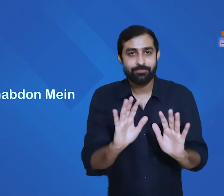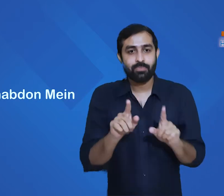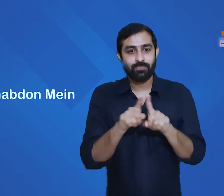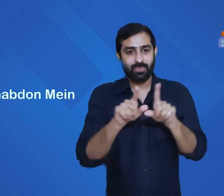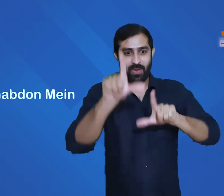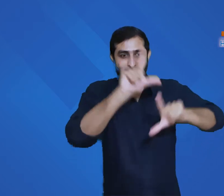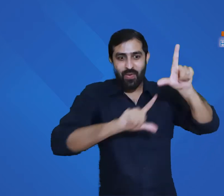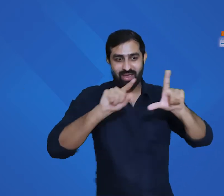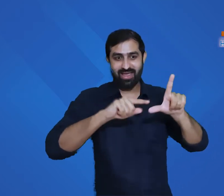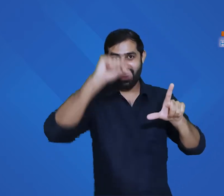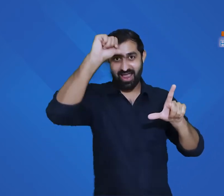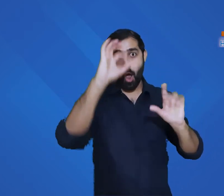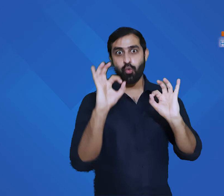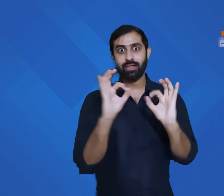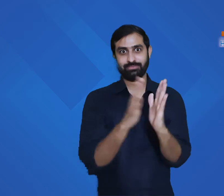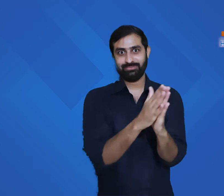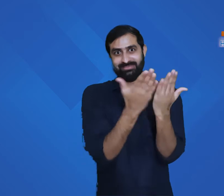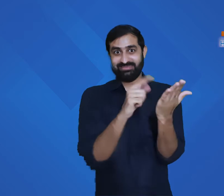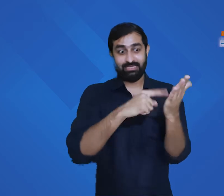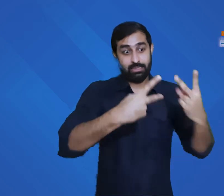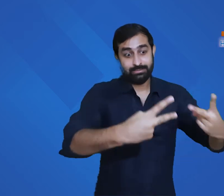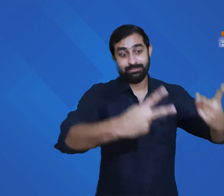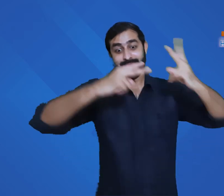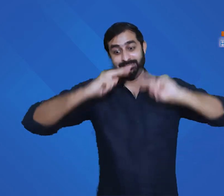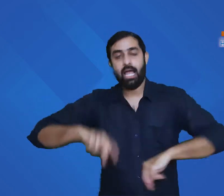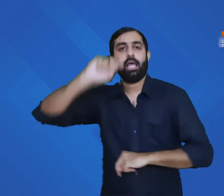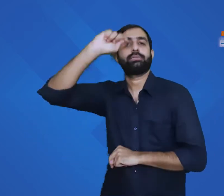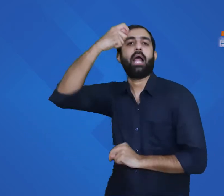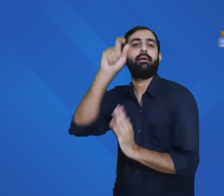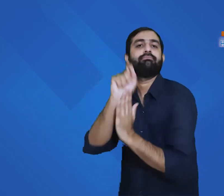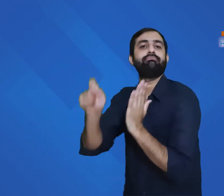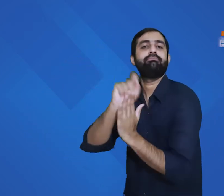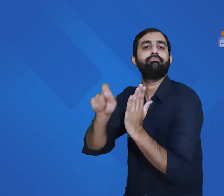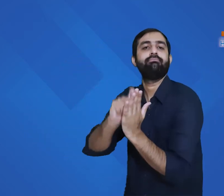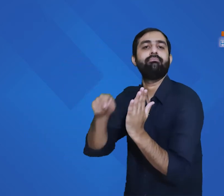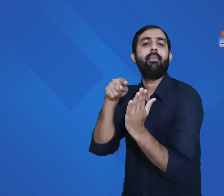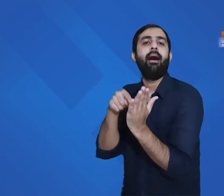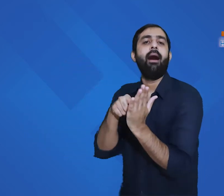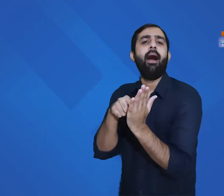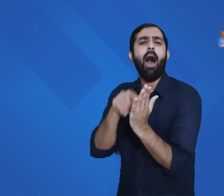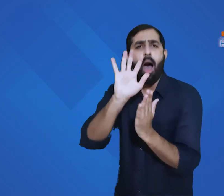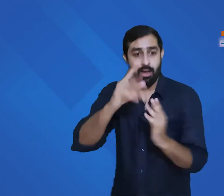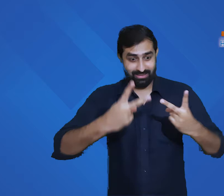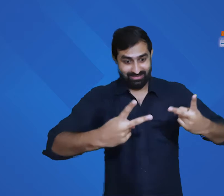Originally, this essay was written in Hindi which was later translated in English.